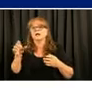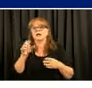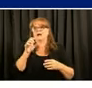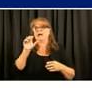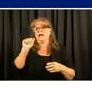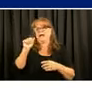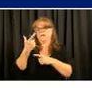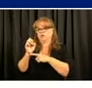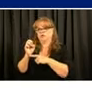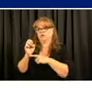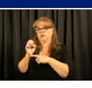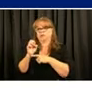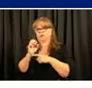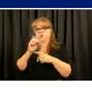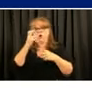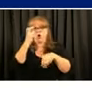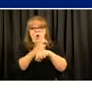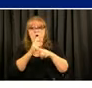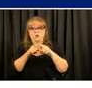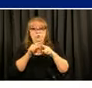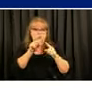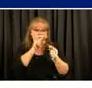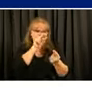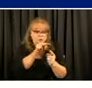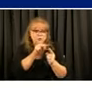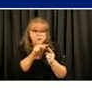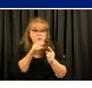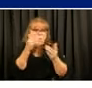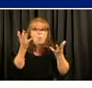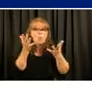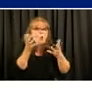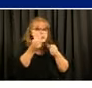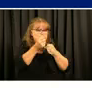what might be happening in college settings by the way these lines are drawn and so i have the